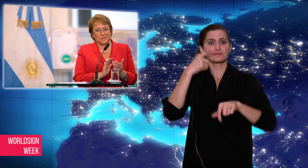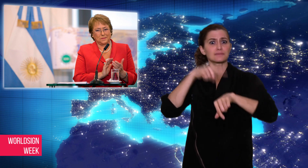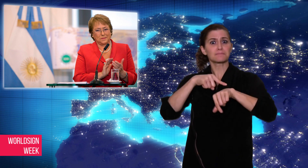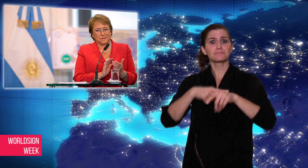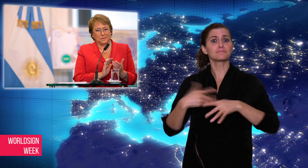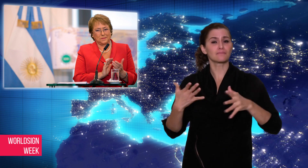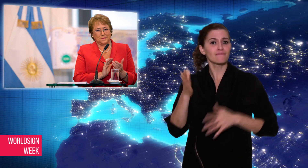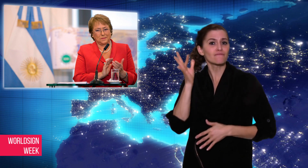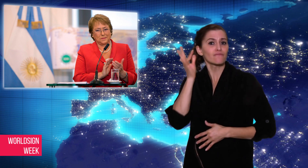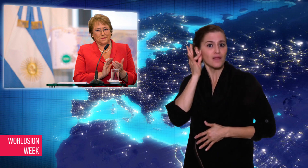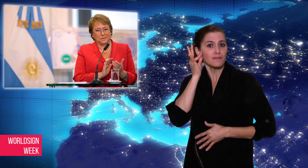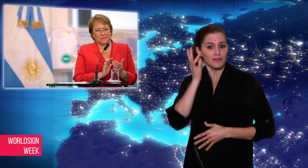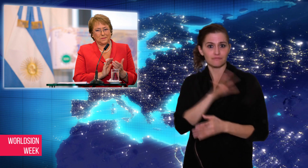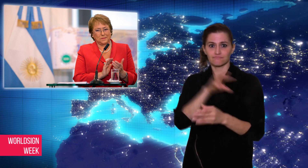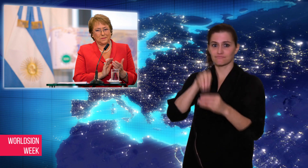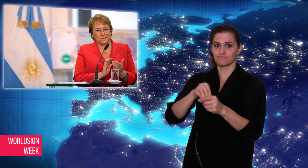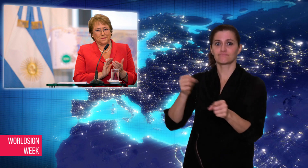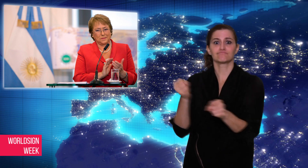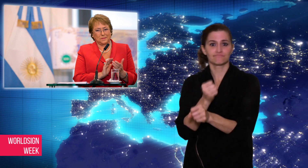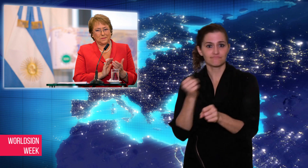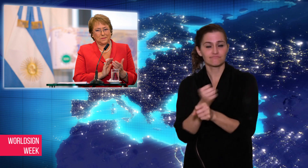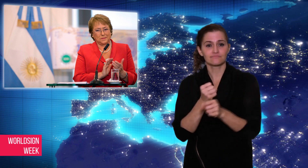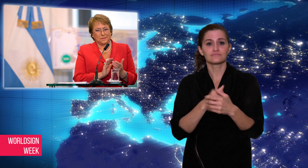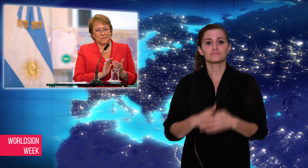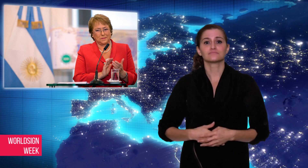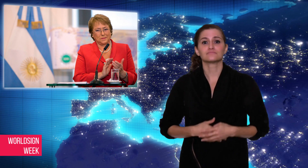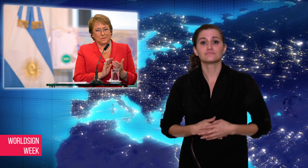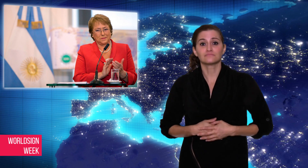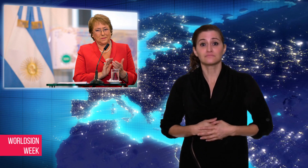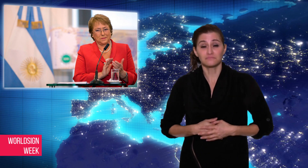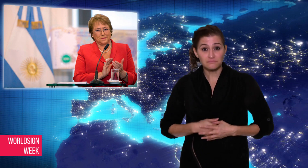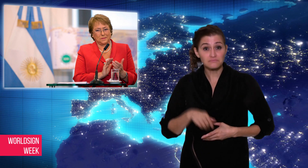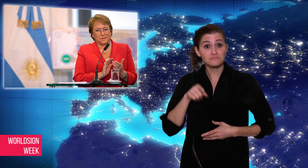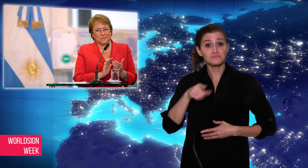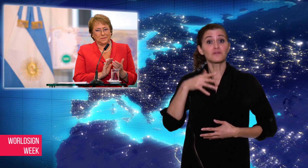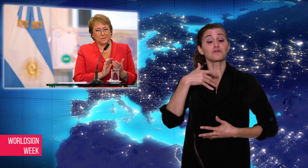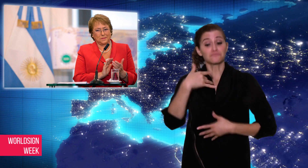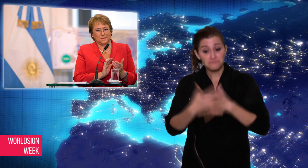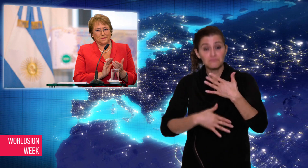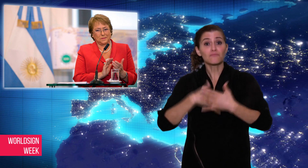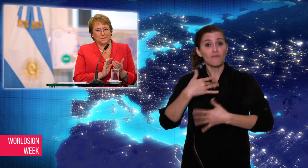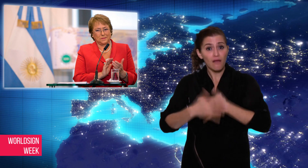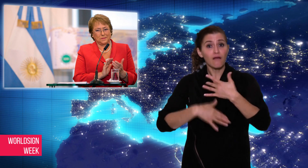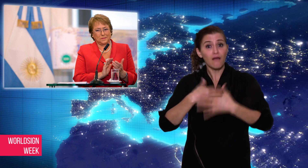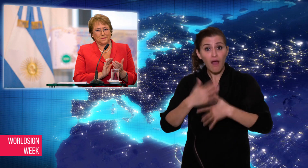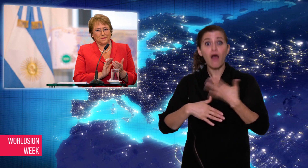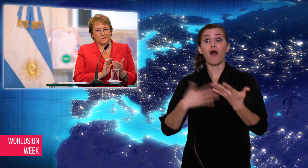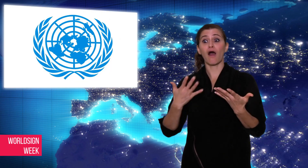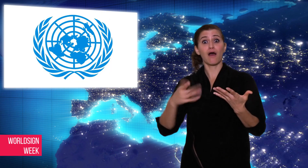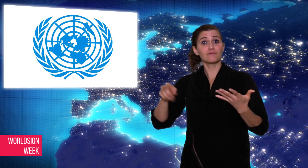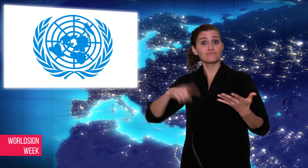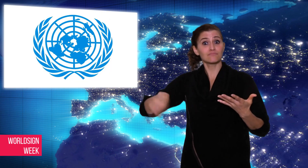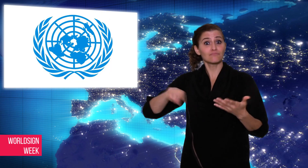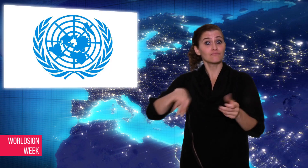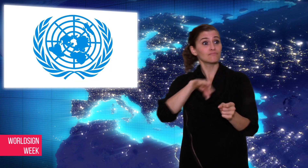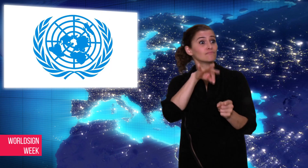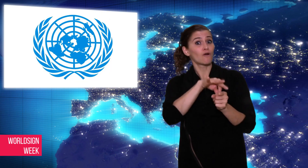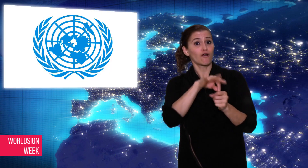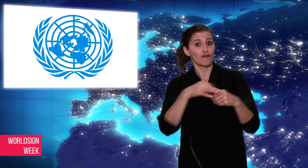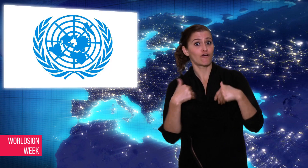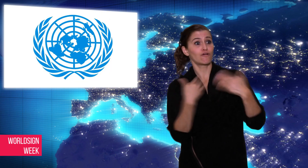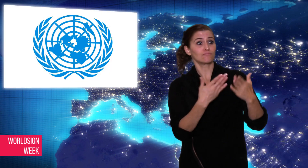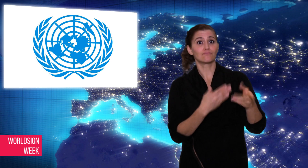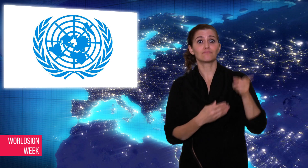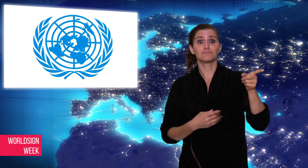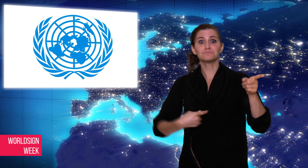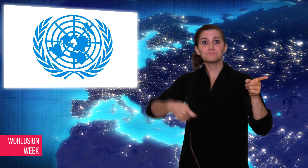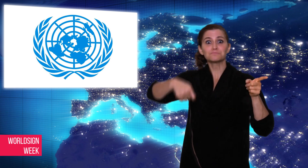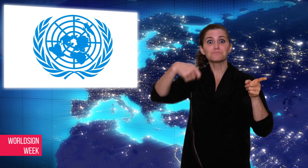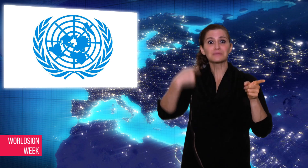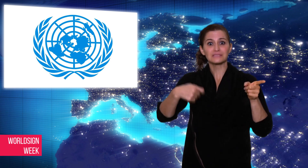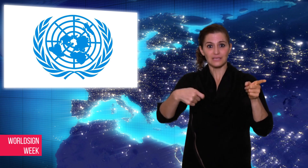president of Chile. Some human rights